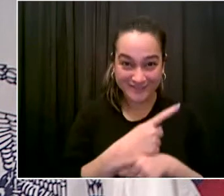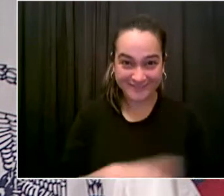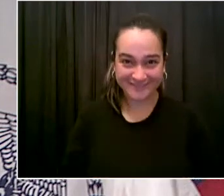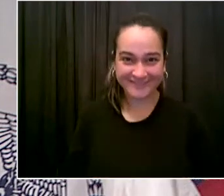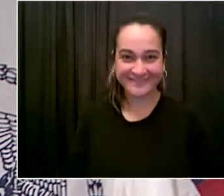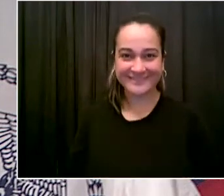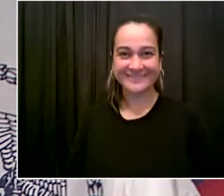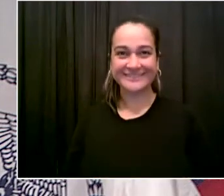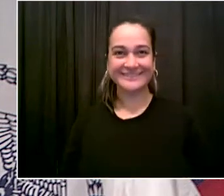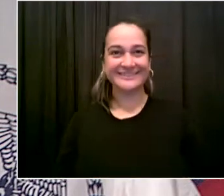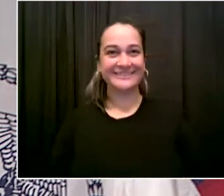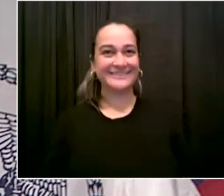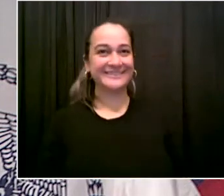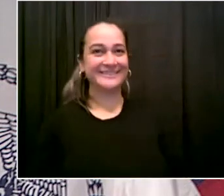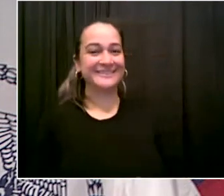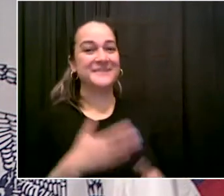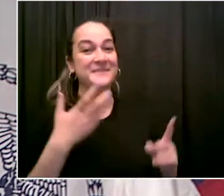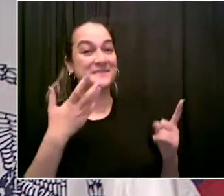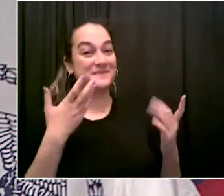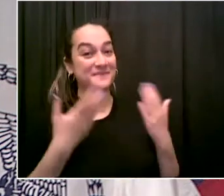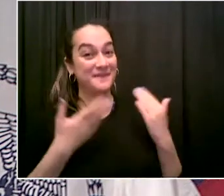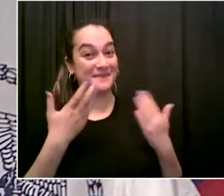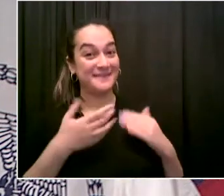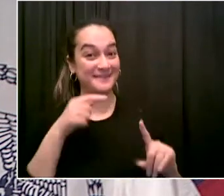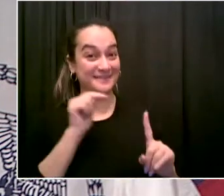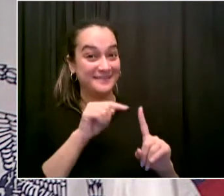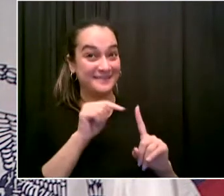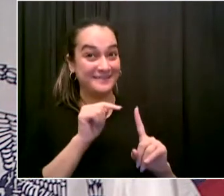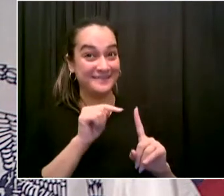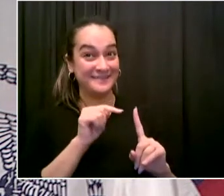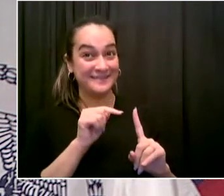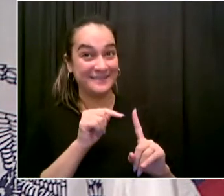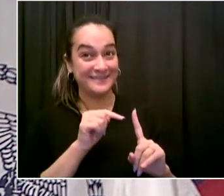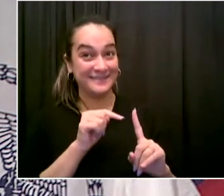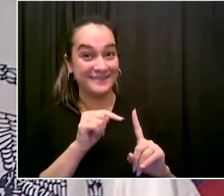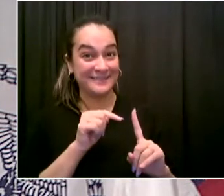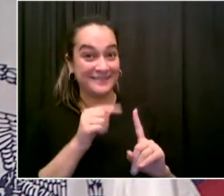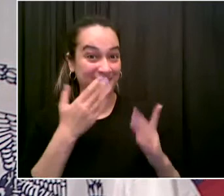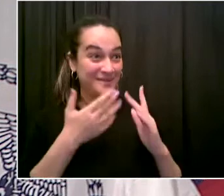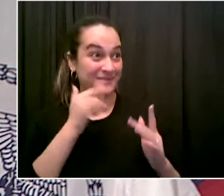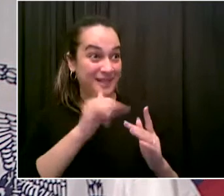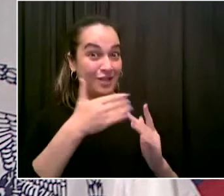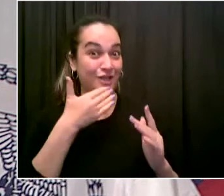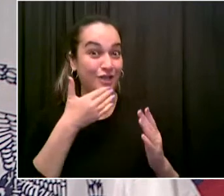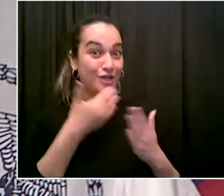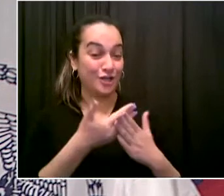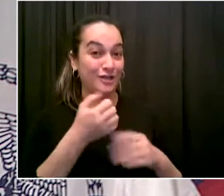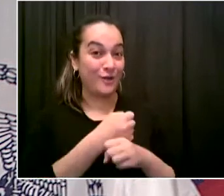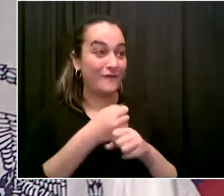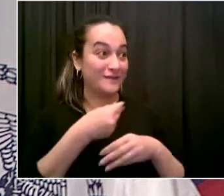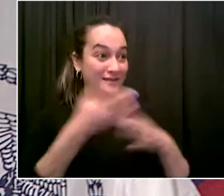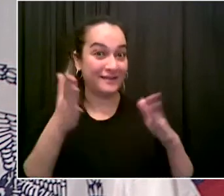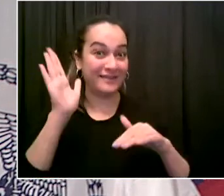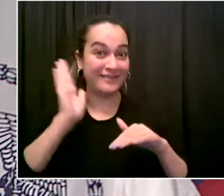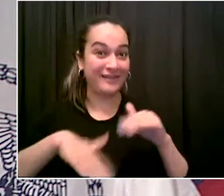FOR NEW YORK CITY. THAT'S A RECOVERY FOR ALL OFUS. Reporter: CERTAINLY YEAR I MORE THAN YOUR IDEA FOR OVERHAULING THE